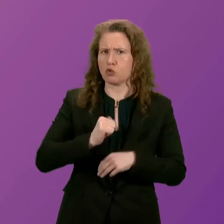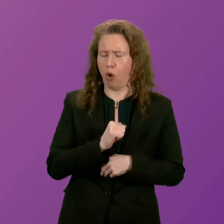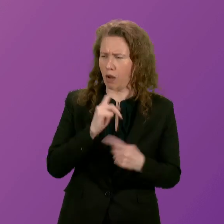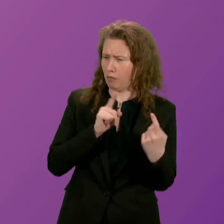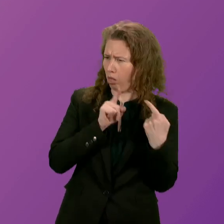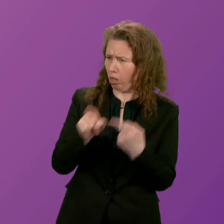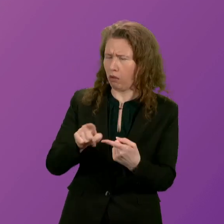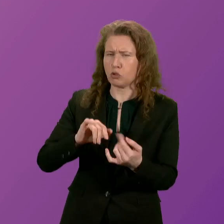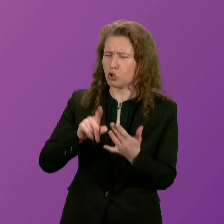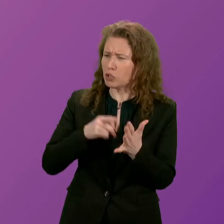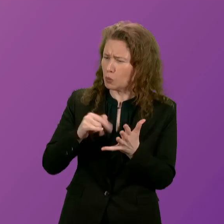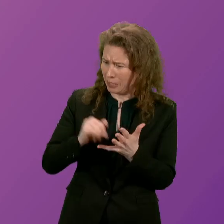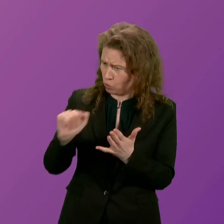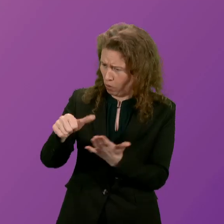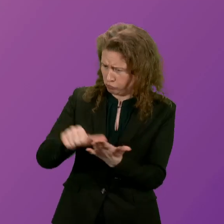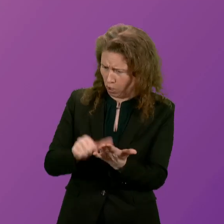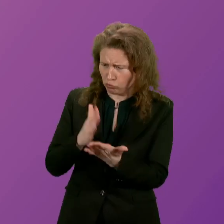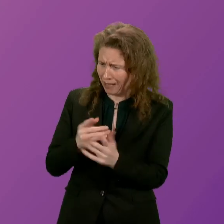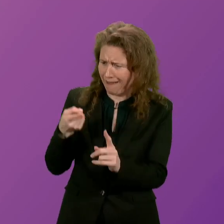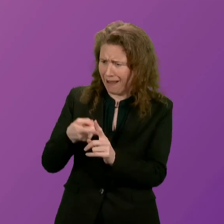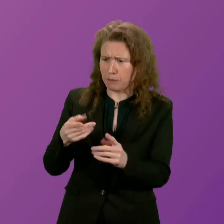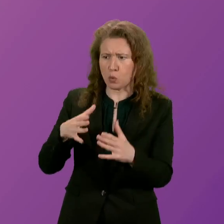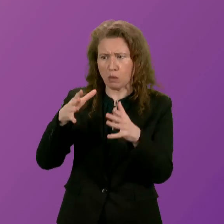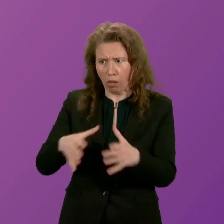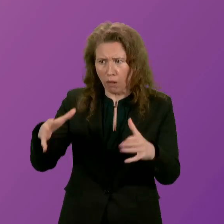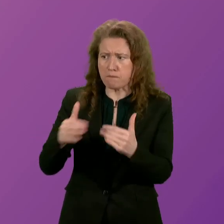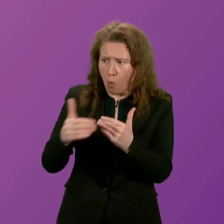for homelessness”. Does he think that Shelter Scotland should find something else to moan about?